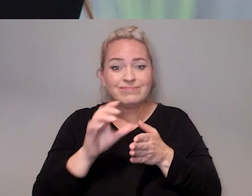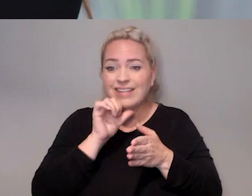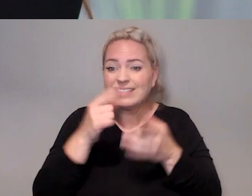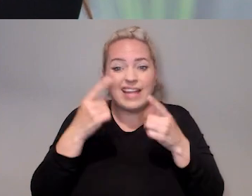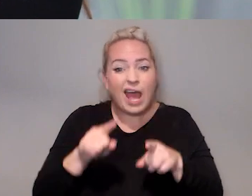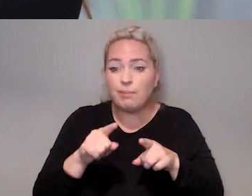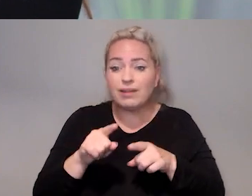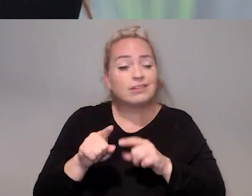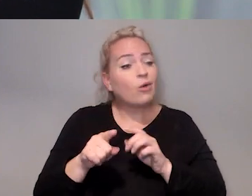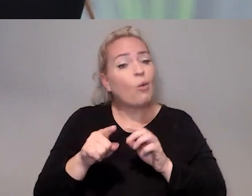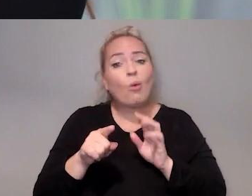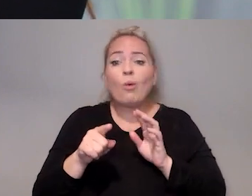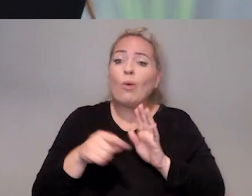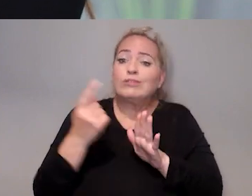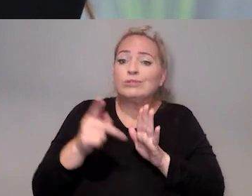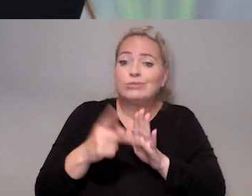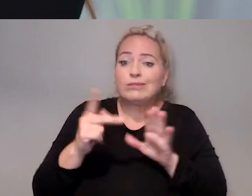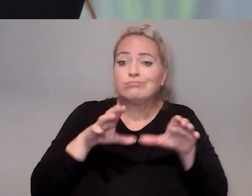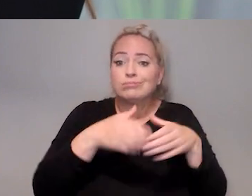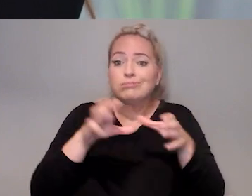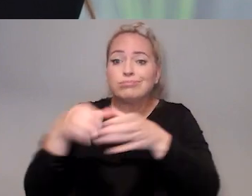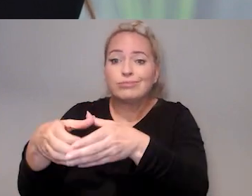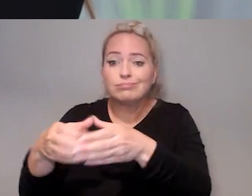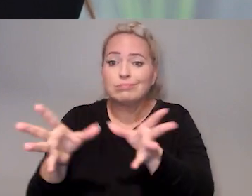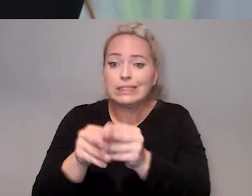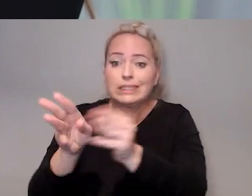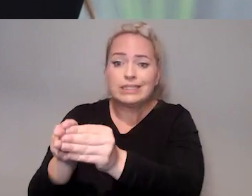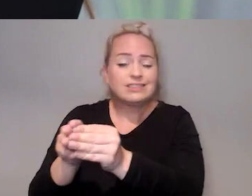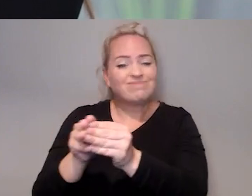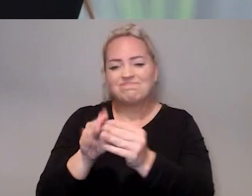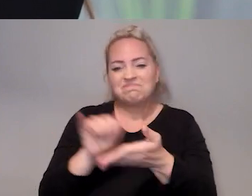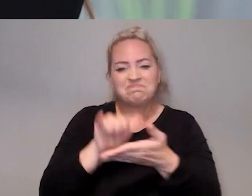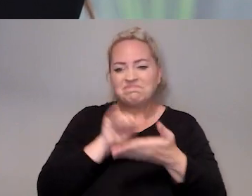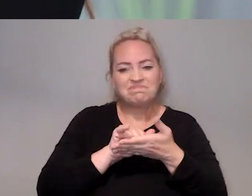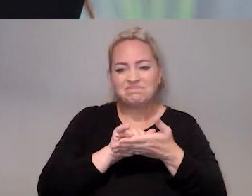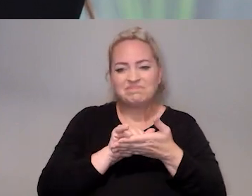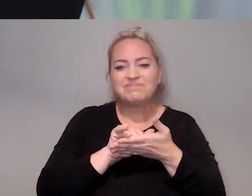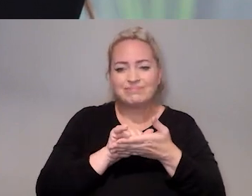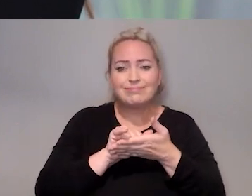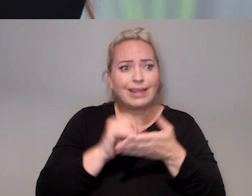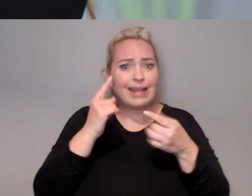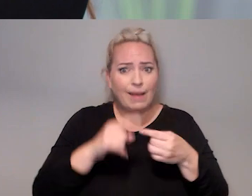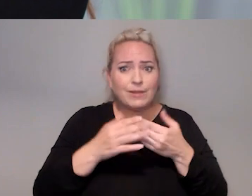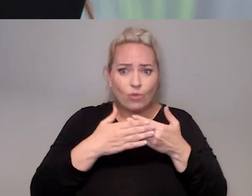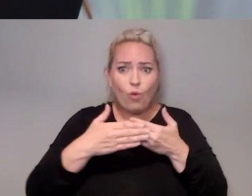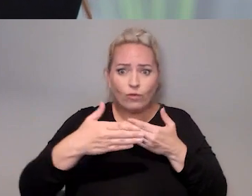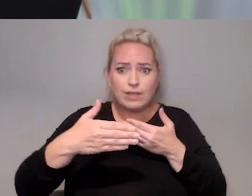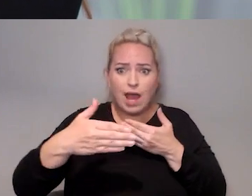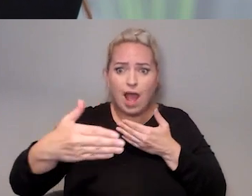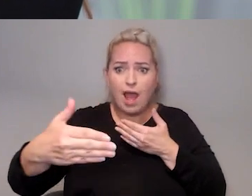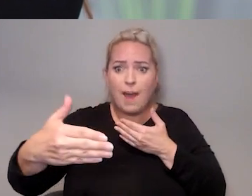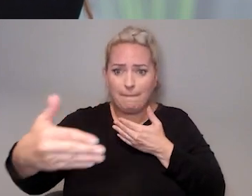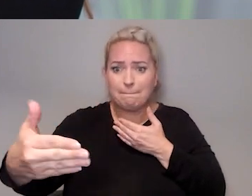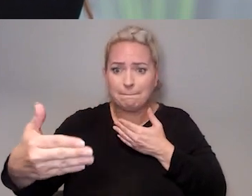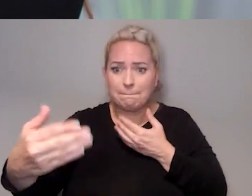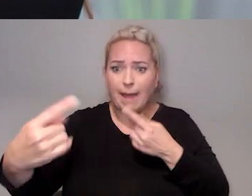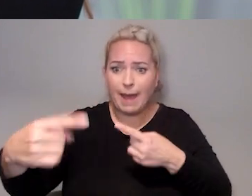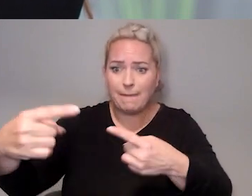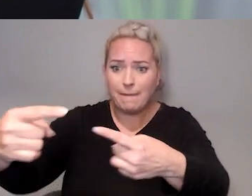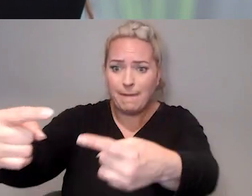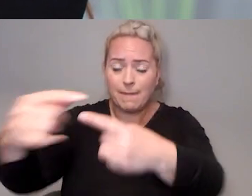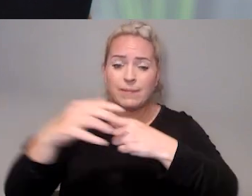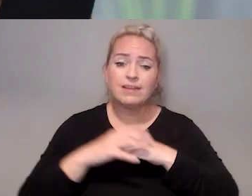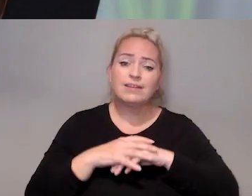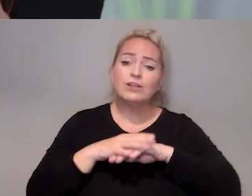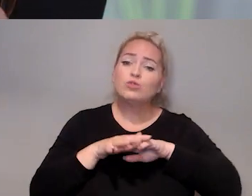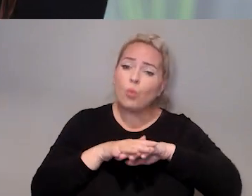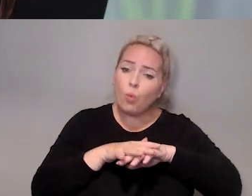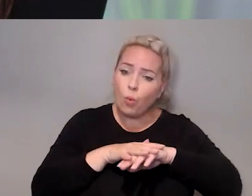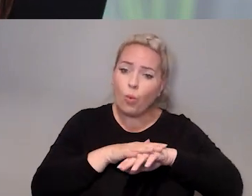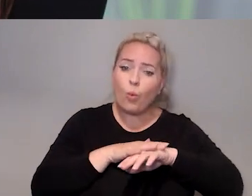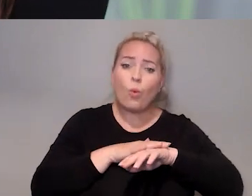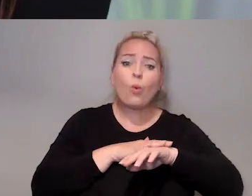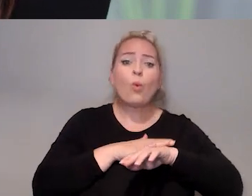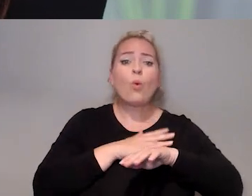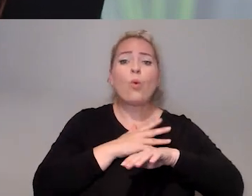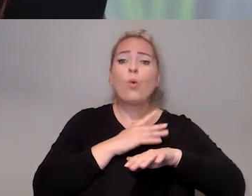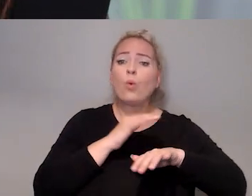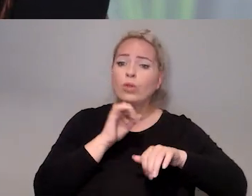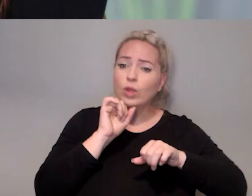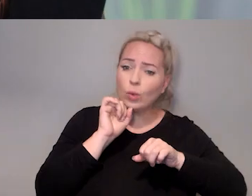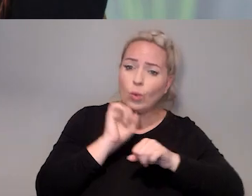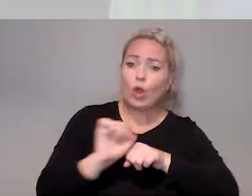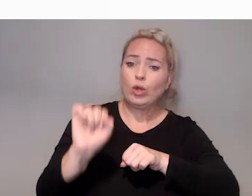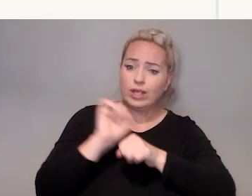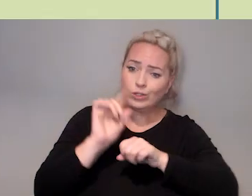one or two visits with someone it it happens over time uh slowly slowly working towards